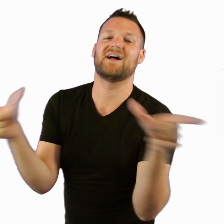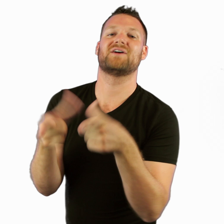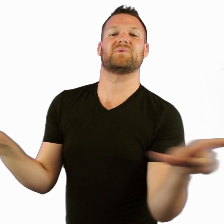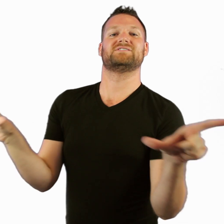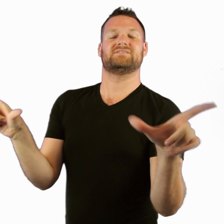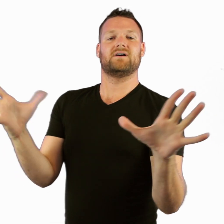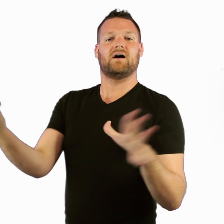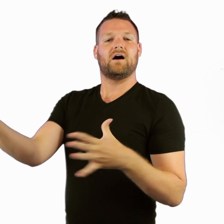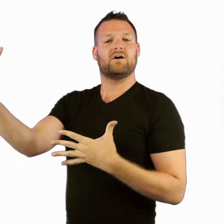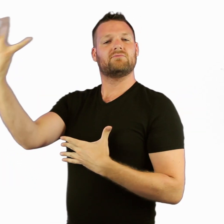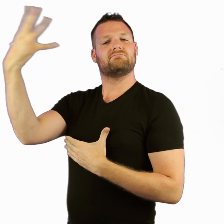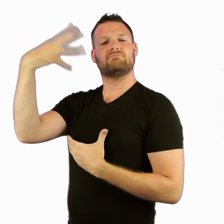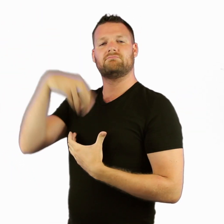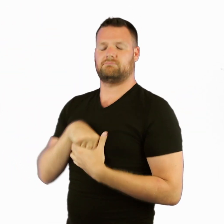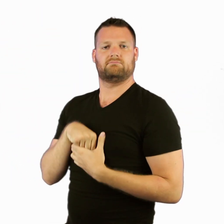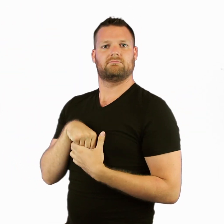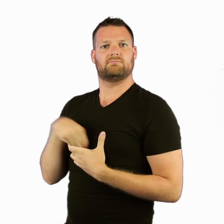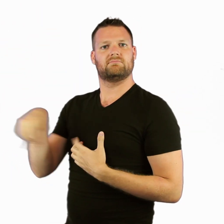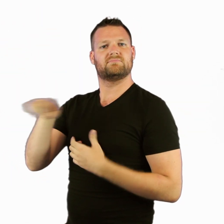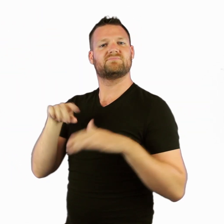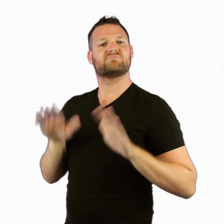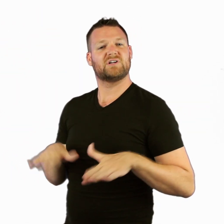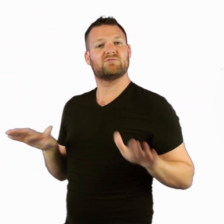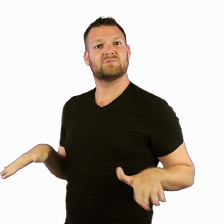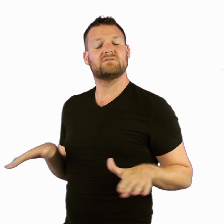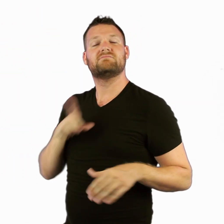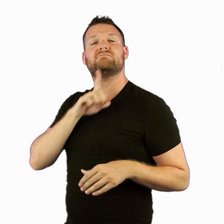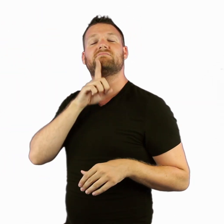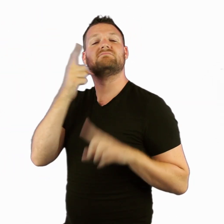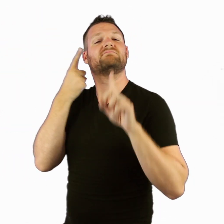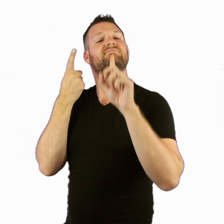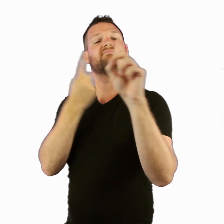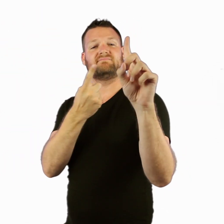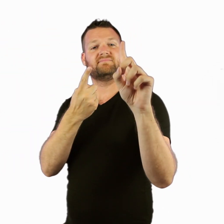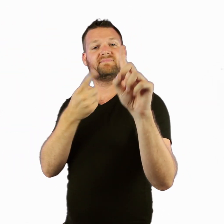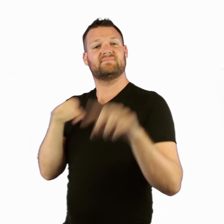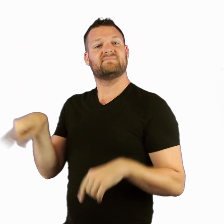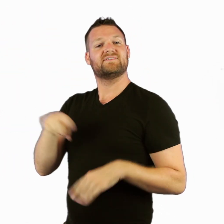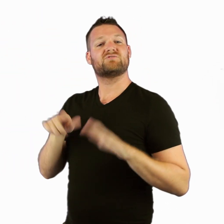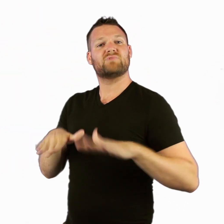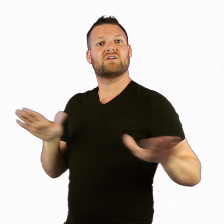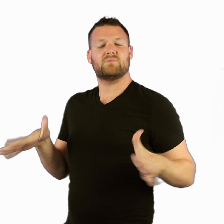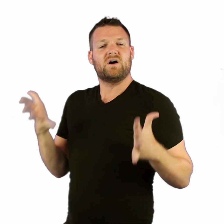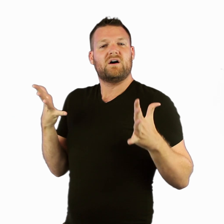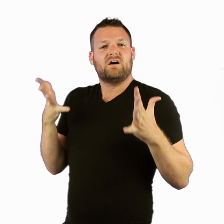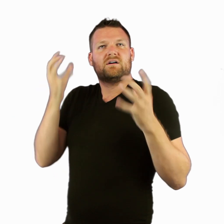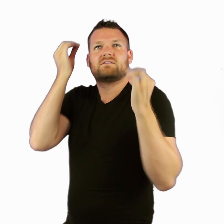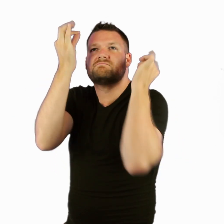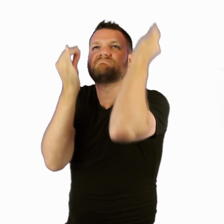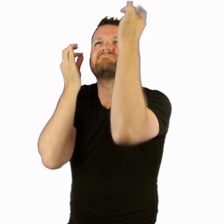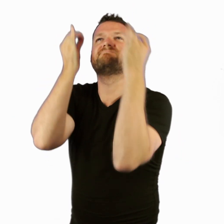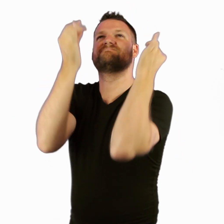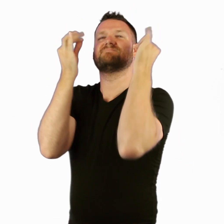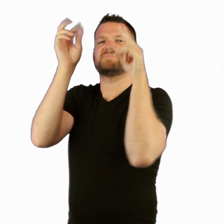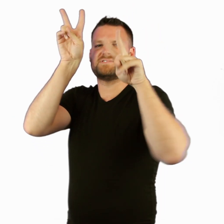Our goal is for children to observe, analyze, and play with language in new ways.